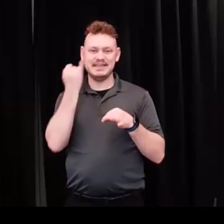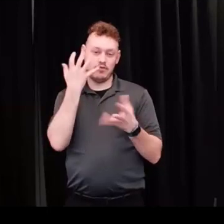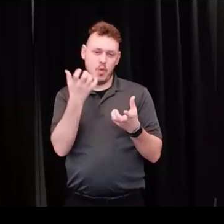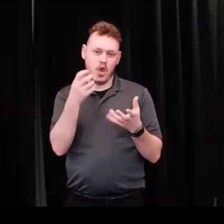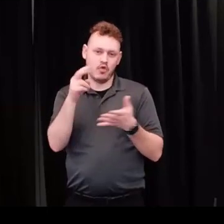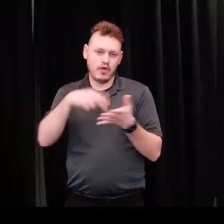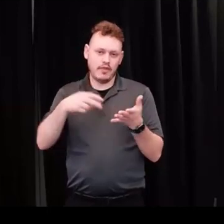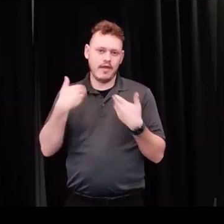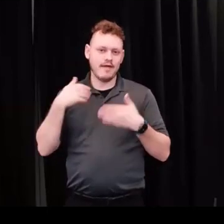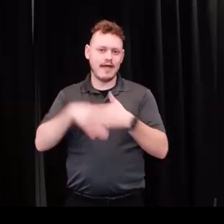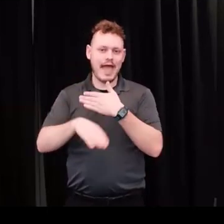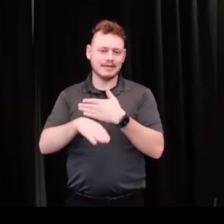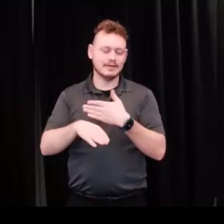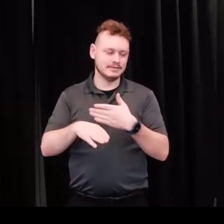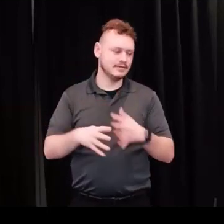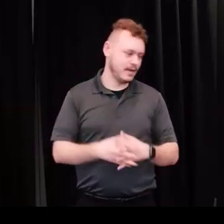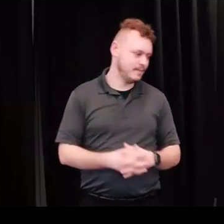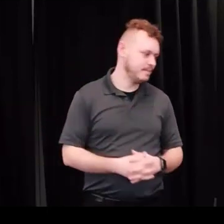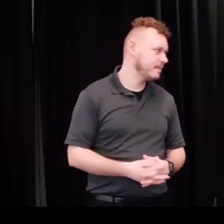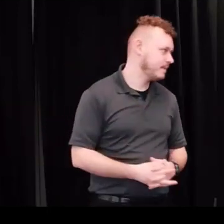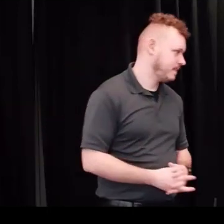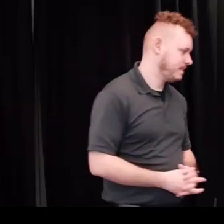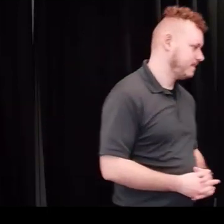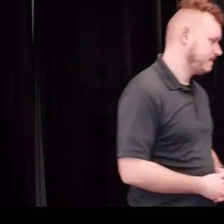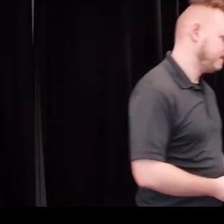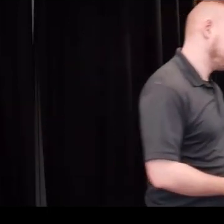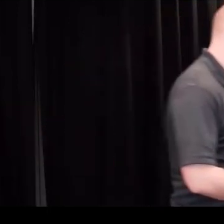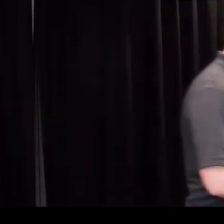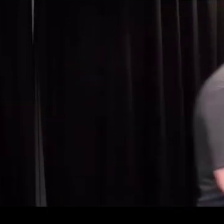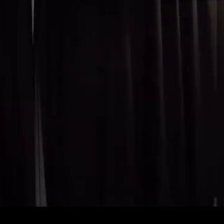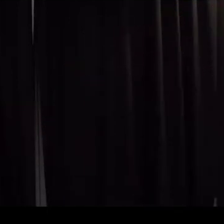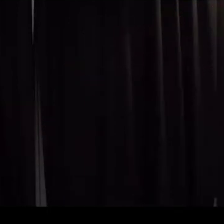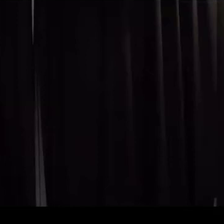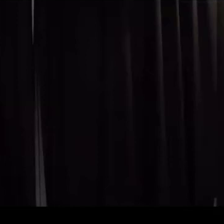and you have access to that. But, we all use these AI. So these are not actual photographs,